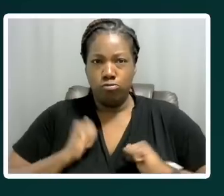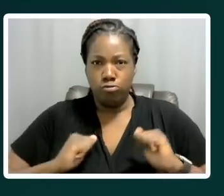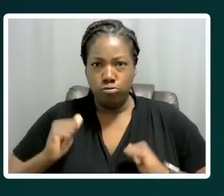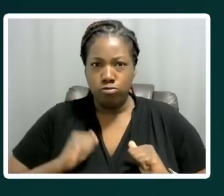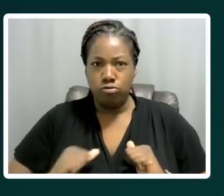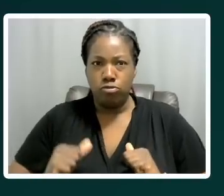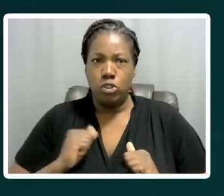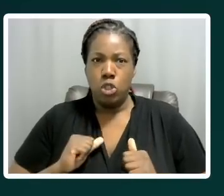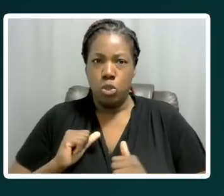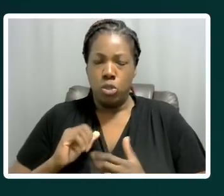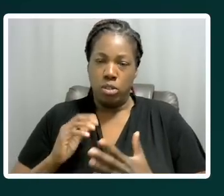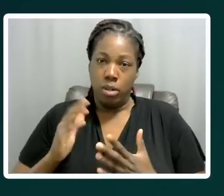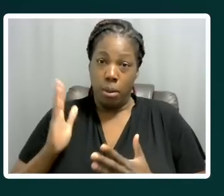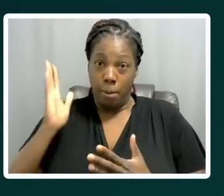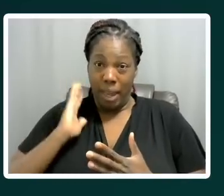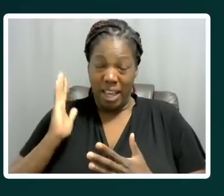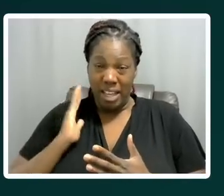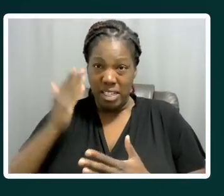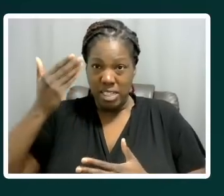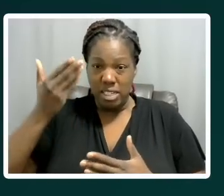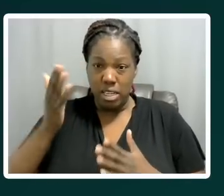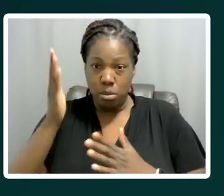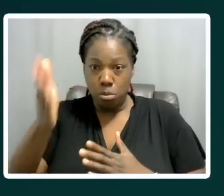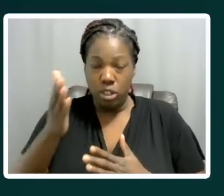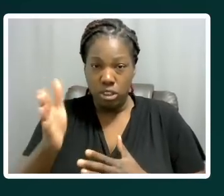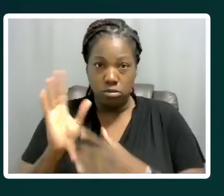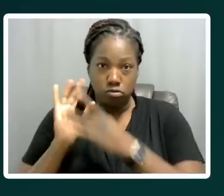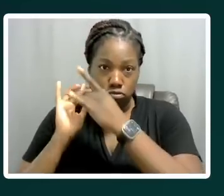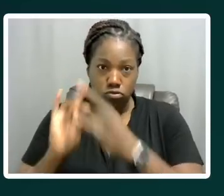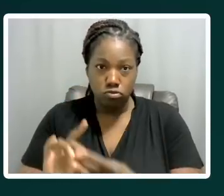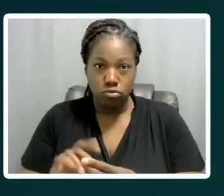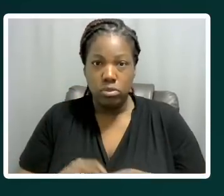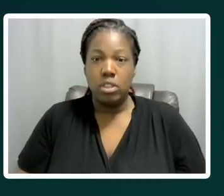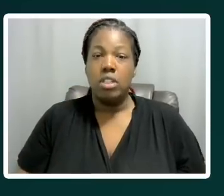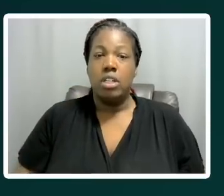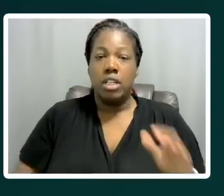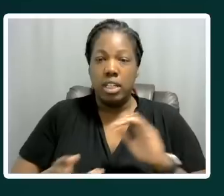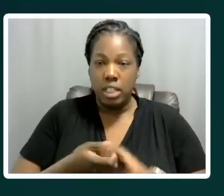which demonstrates the role of art in mirroring historical events, social movements, and cultural